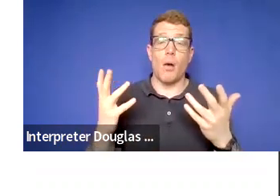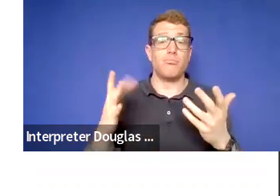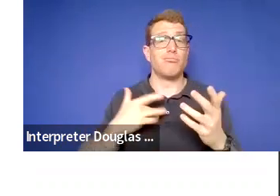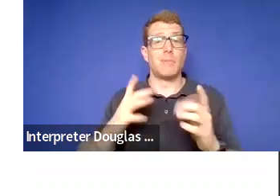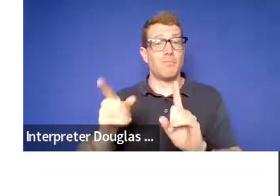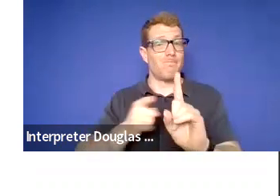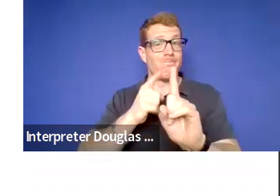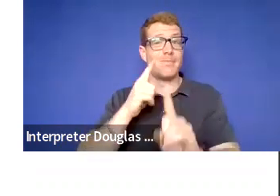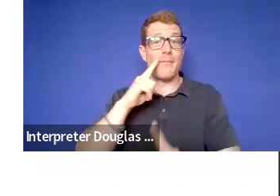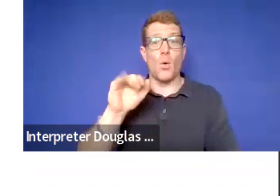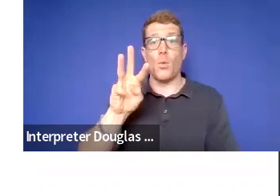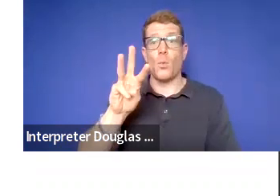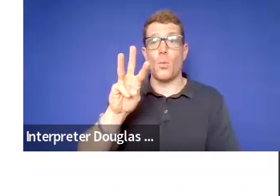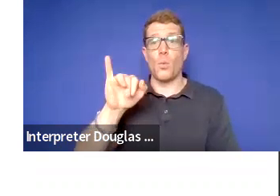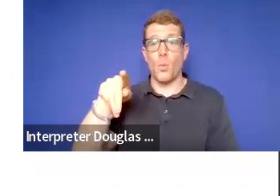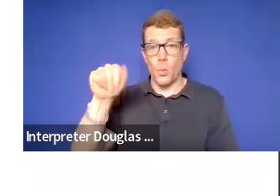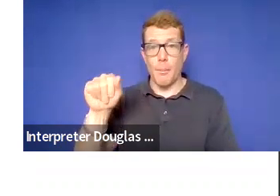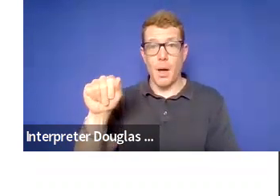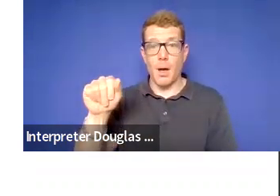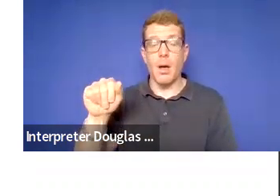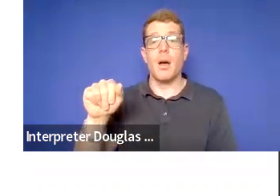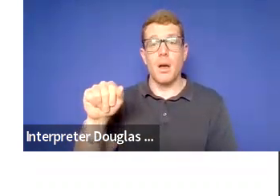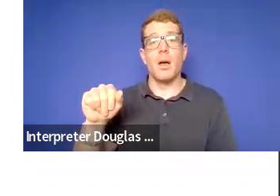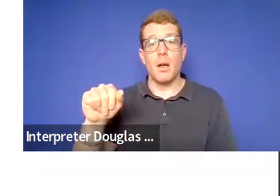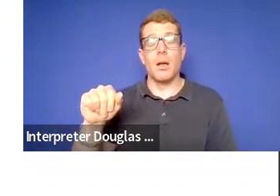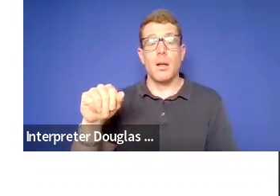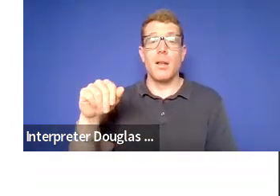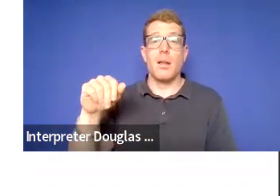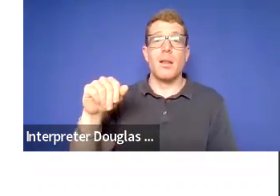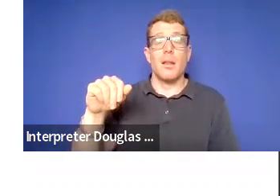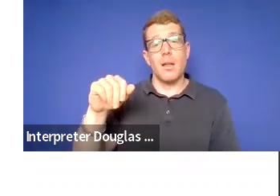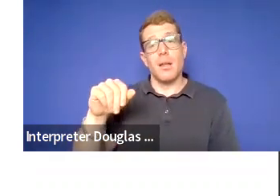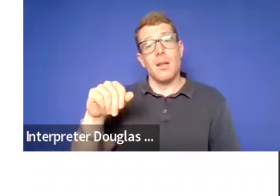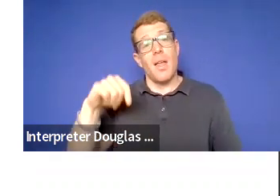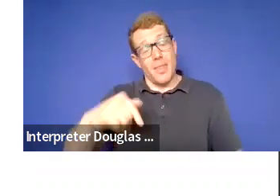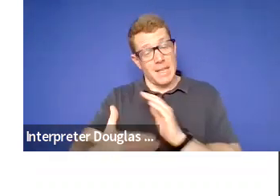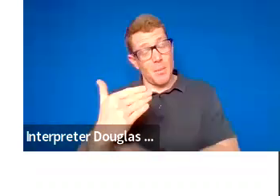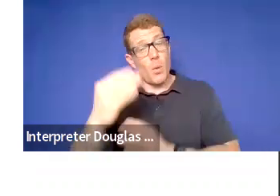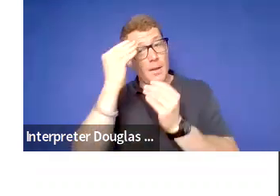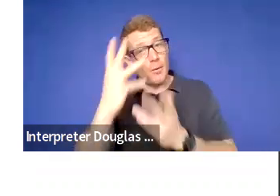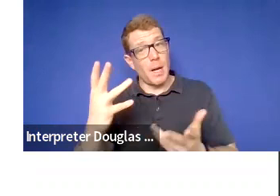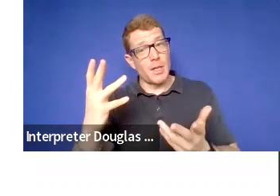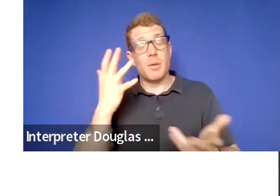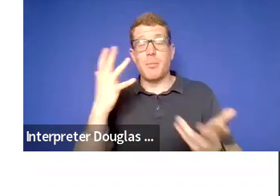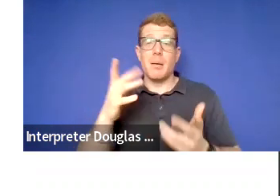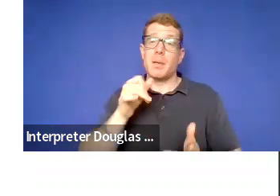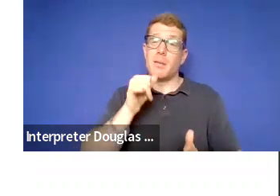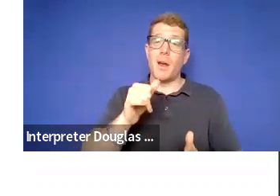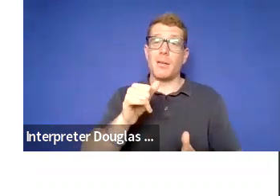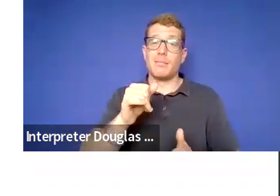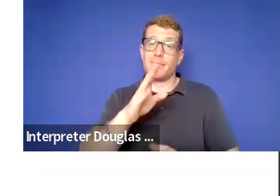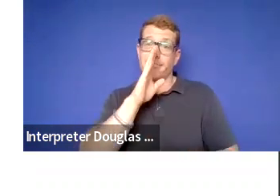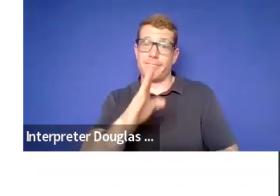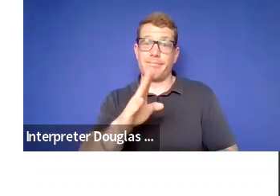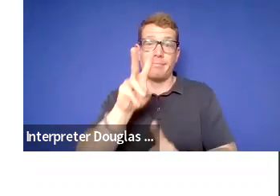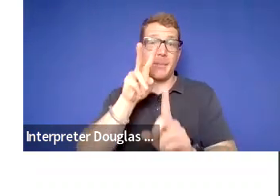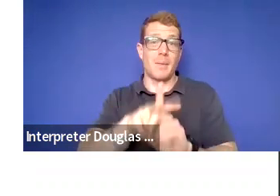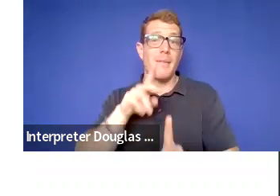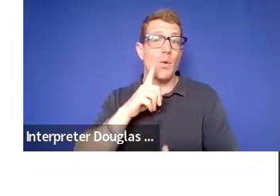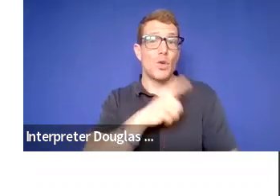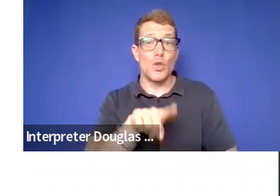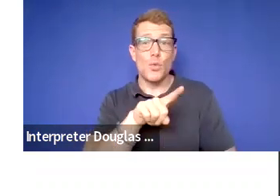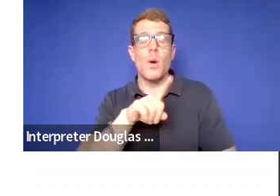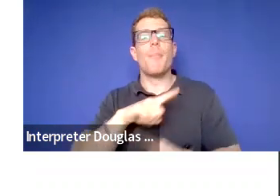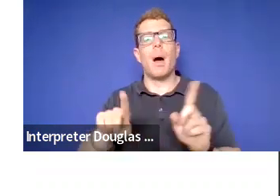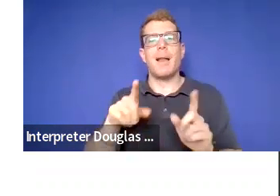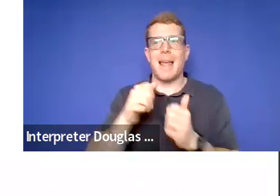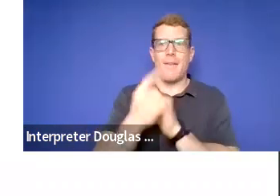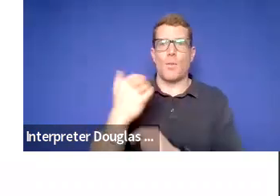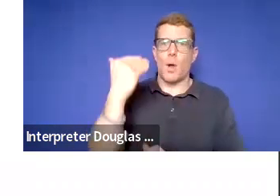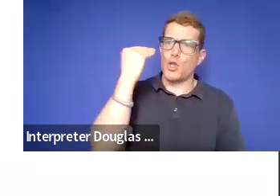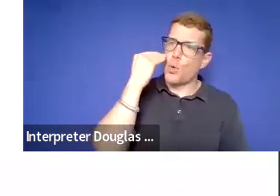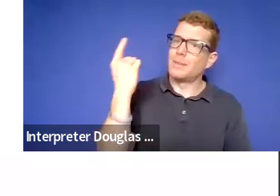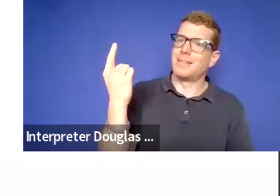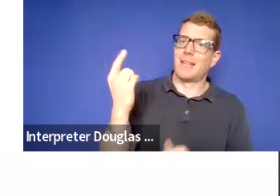Each program that this morning's information may not necessarily apply directly to you, but we all know someone who may be receiving disability benefits from social security.